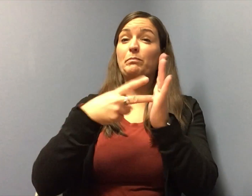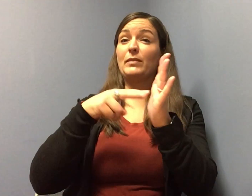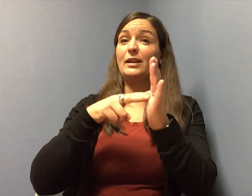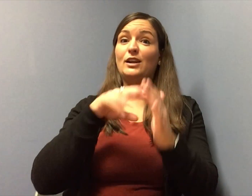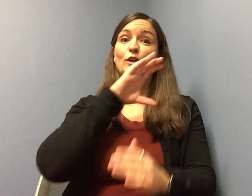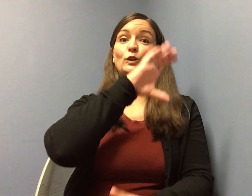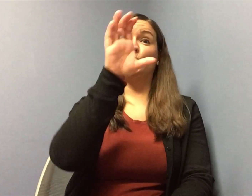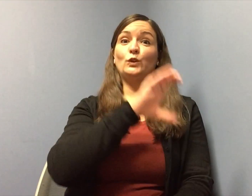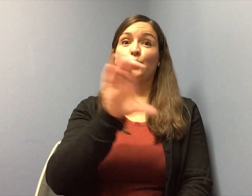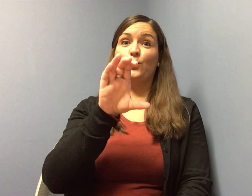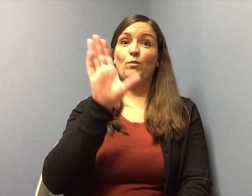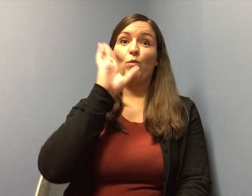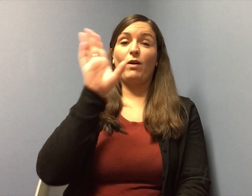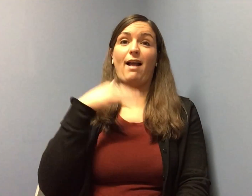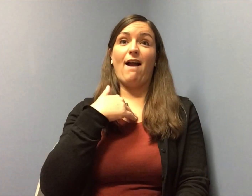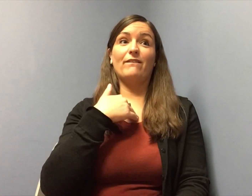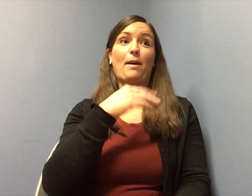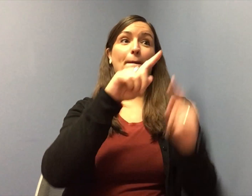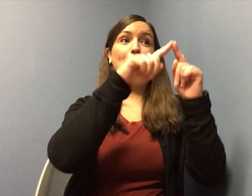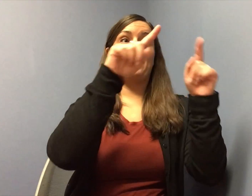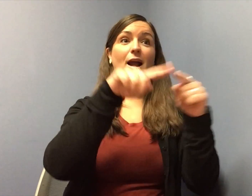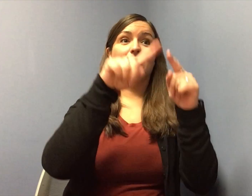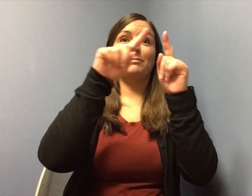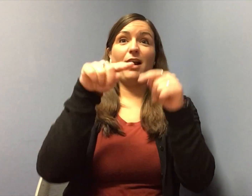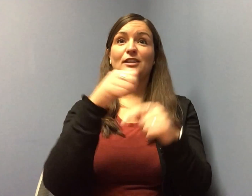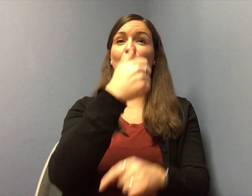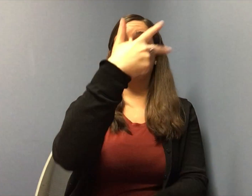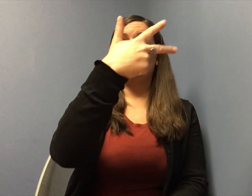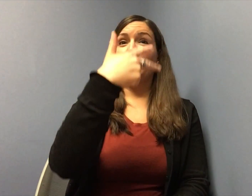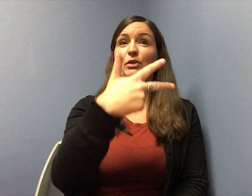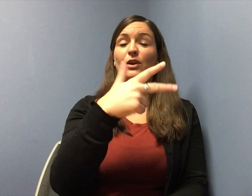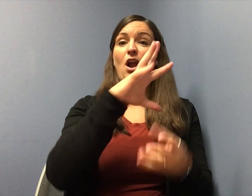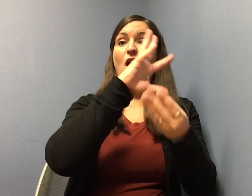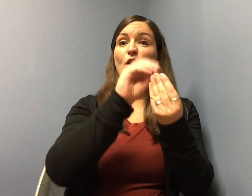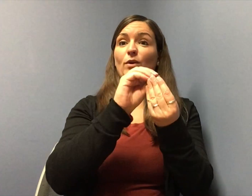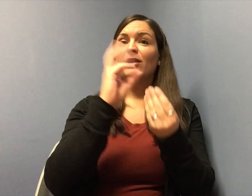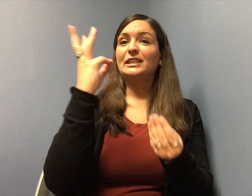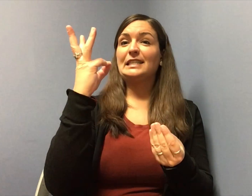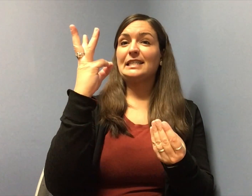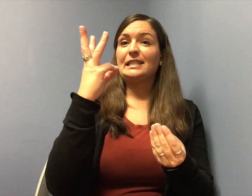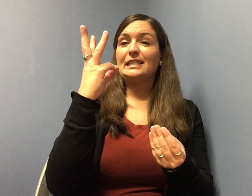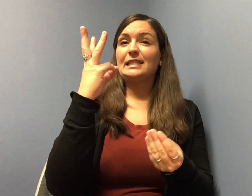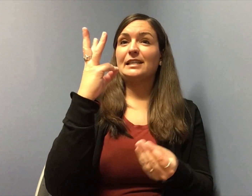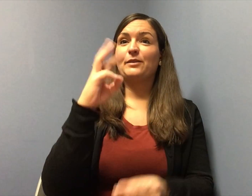In Zoom, that will look like 2 rows of 3 boxes per row, 6 boxes in total.